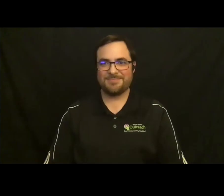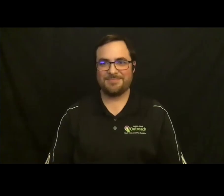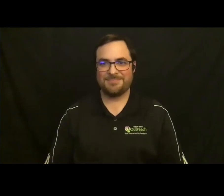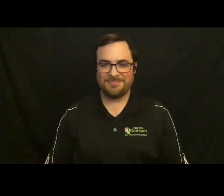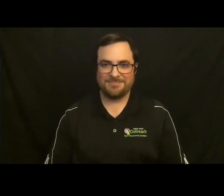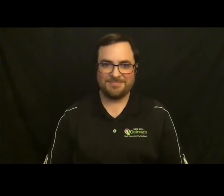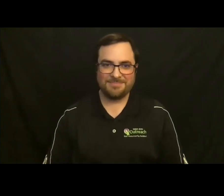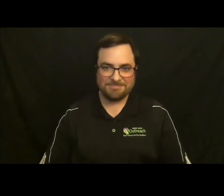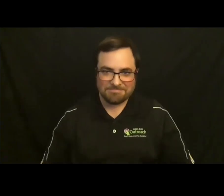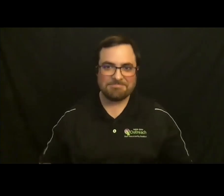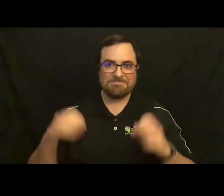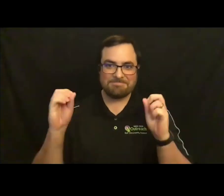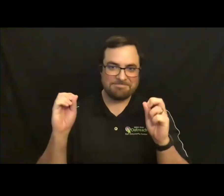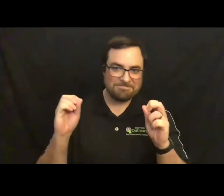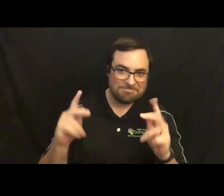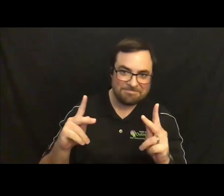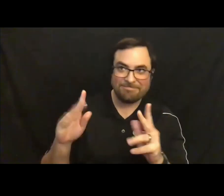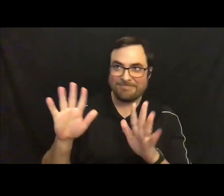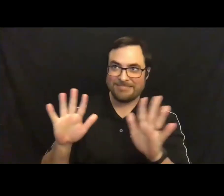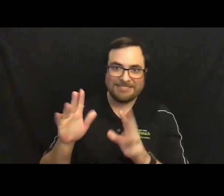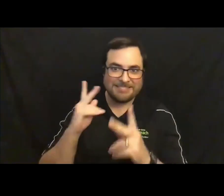Jen Gettelman: All right, I think we'll go ahead and get